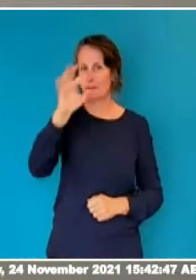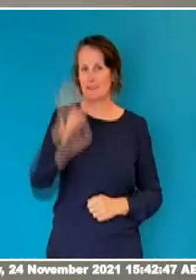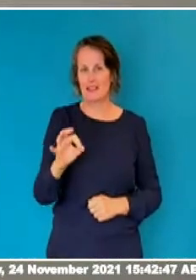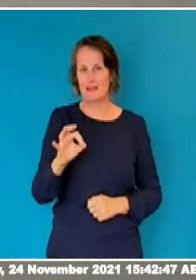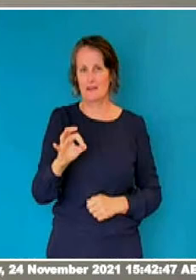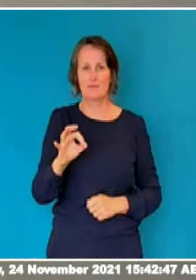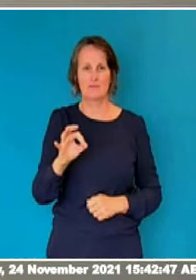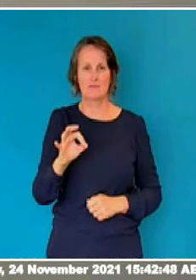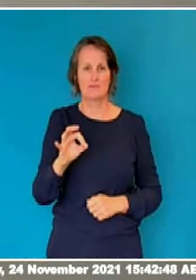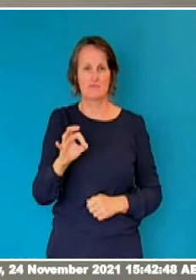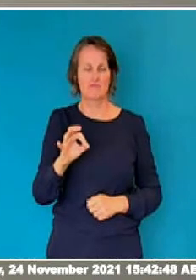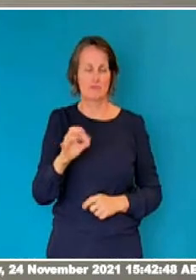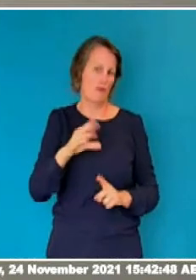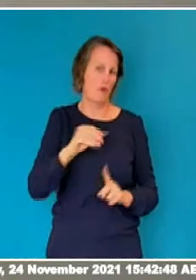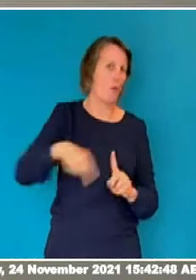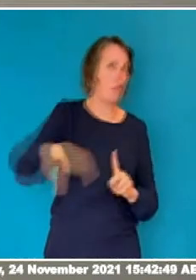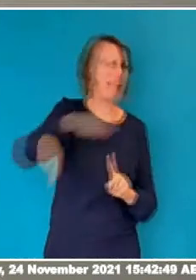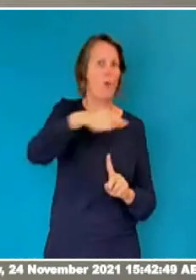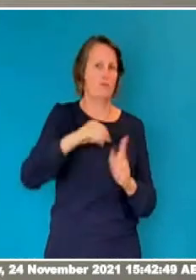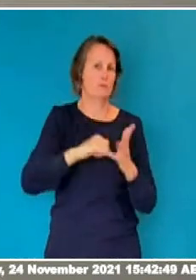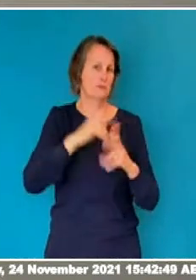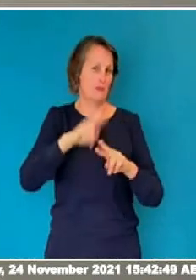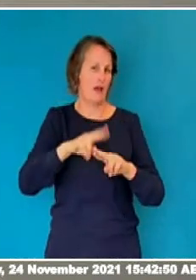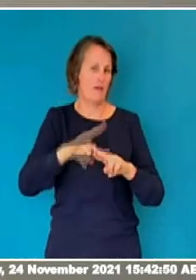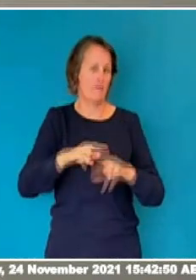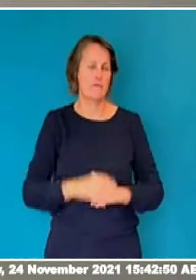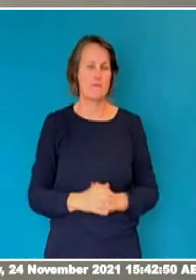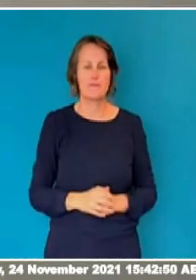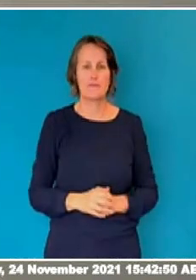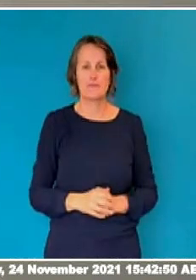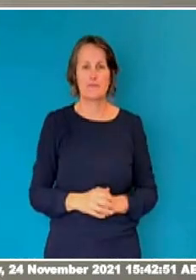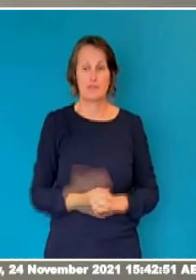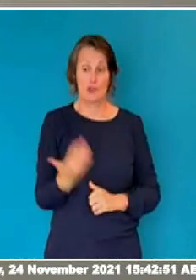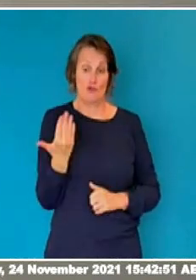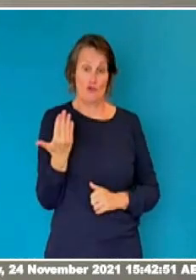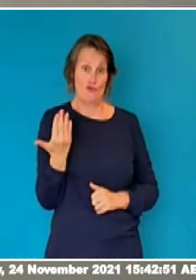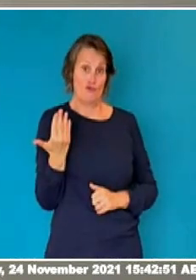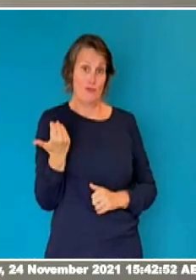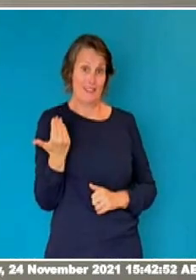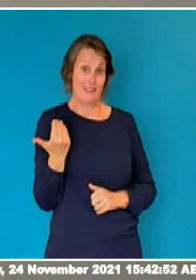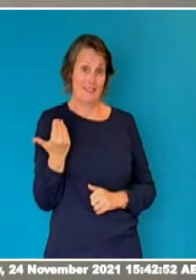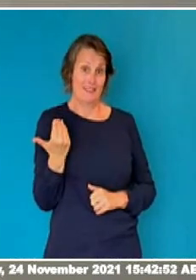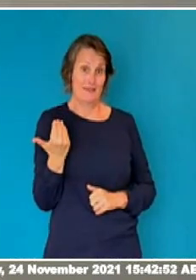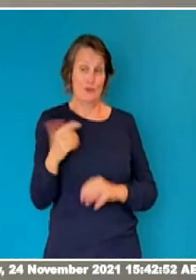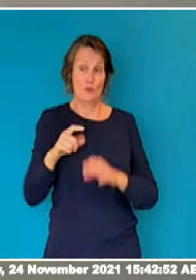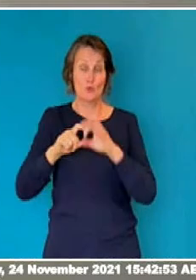our employee participation, and our most recent survey data that we didn't have at the